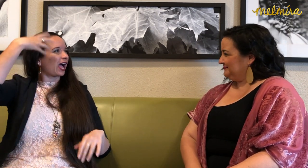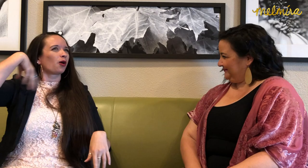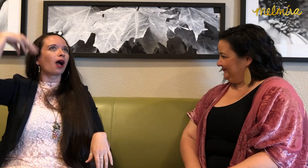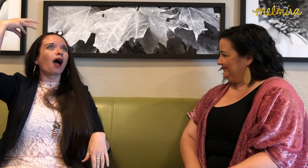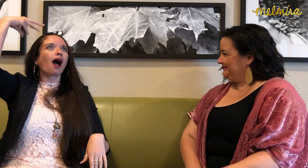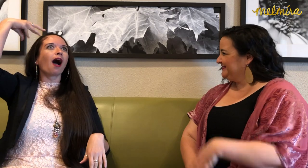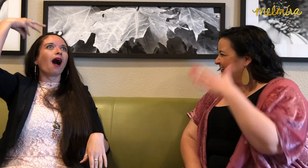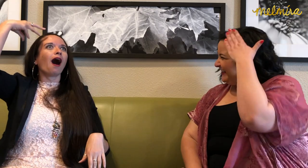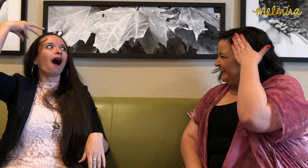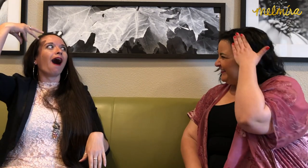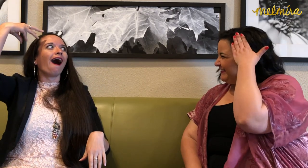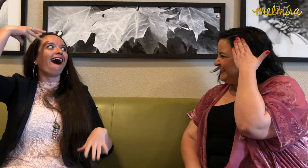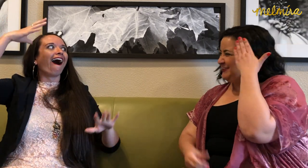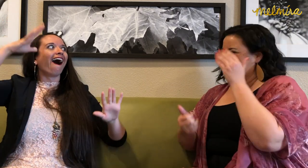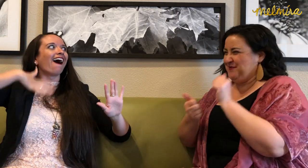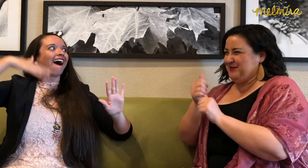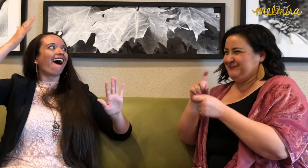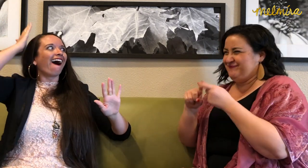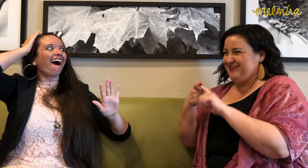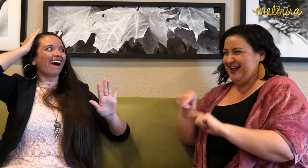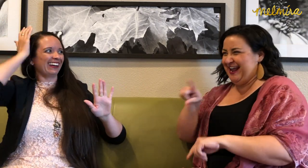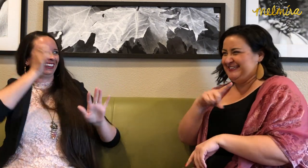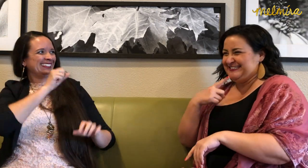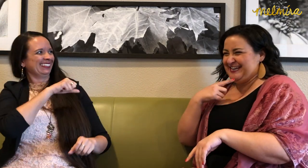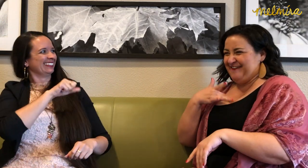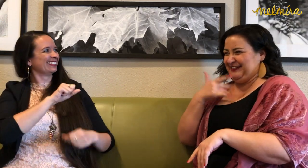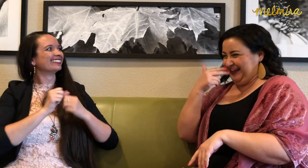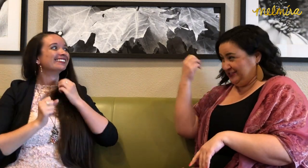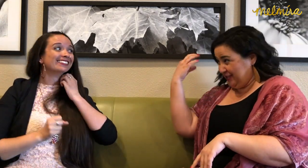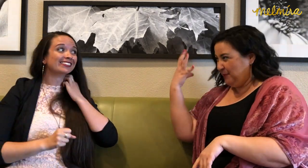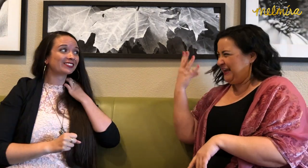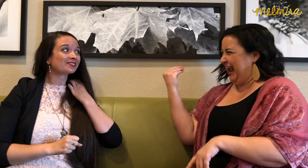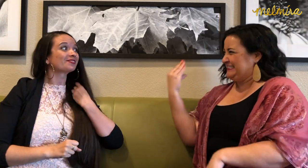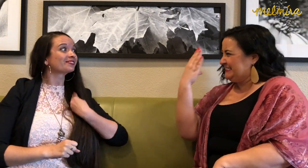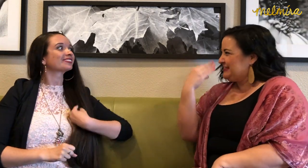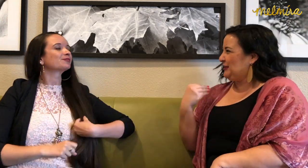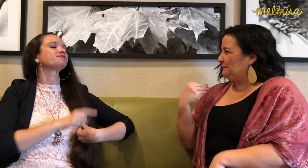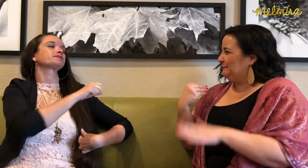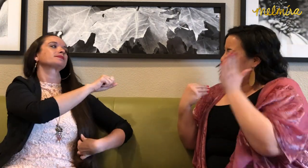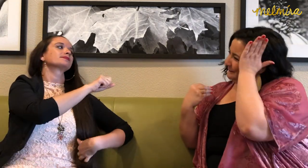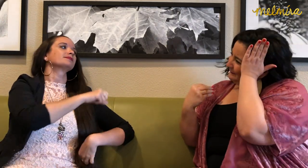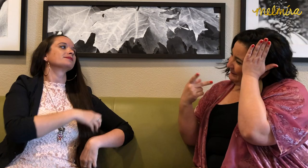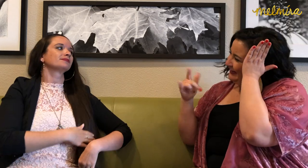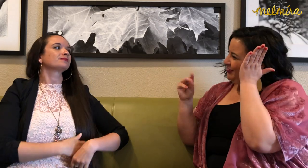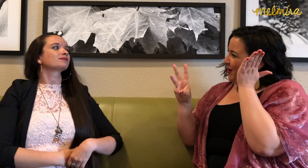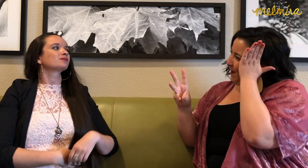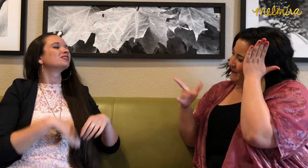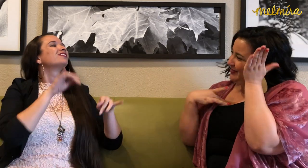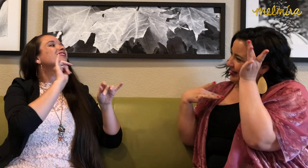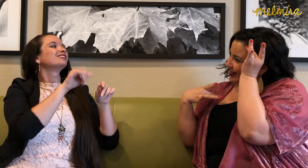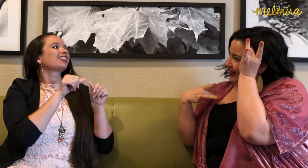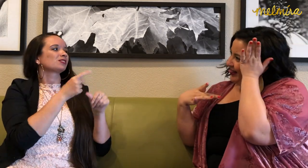That was a cool feeling, to be in the shower. Many of my friends said it felt funny showering, and sleeping on their pillow.